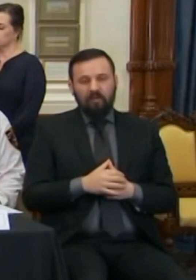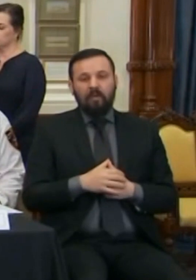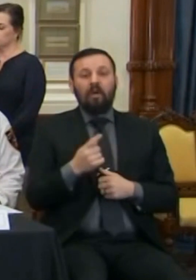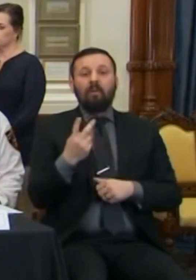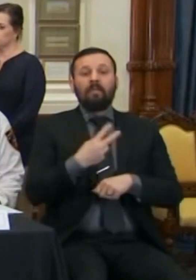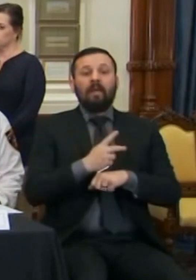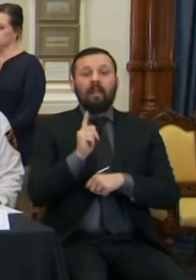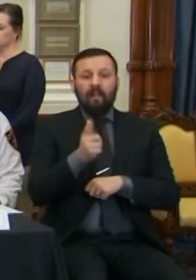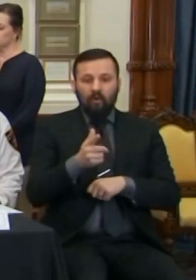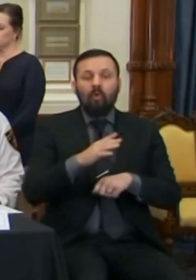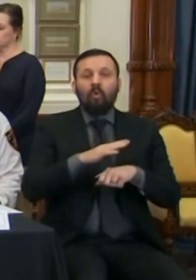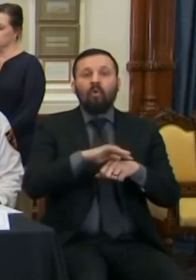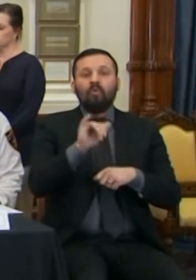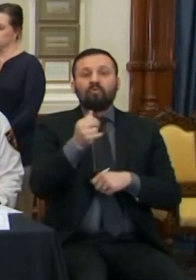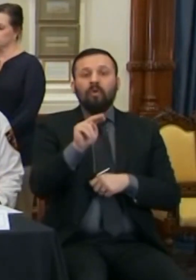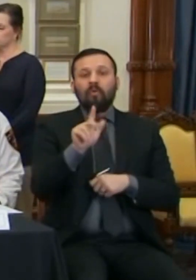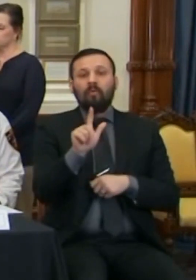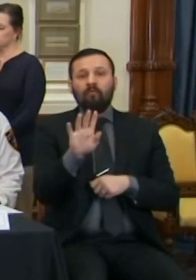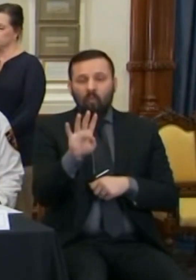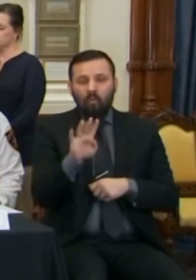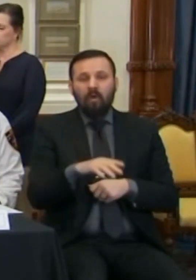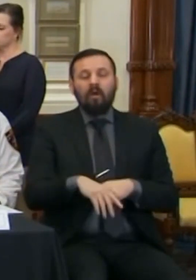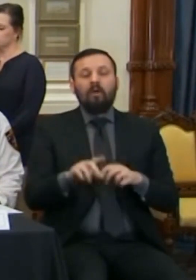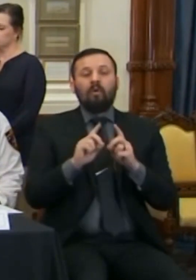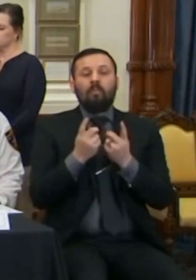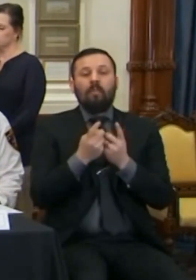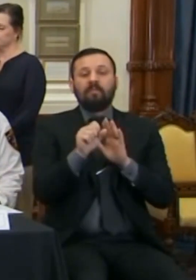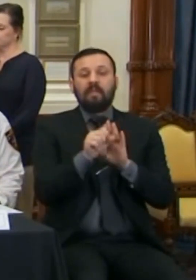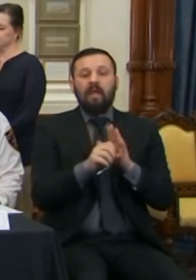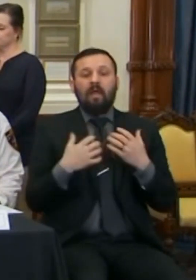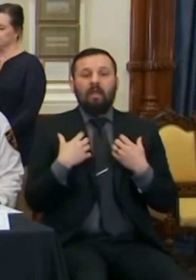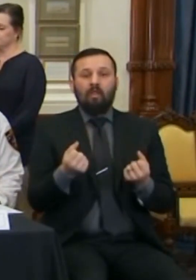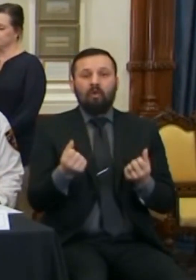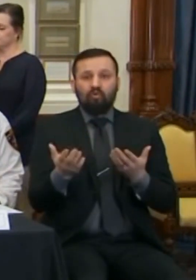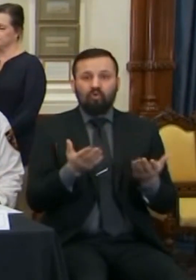later on January the 24th the Department of State Health Services begin leading